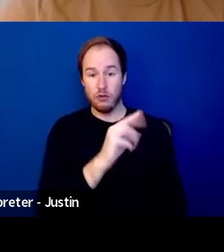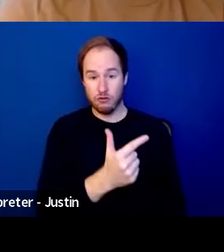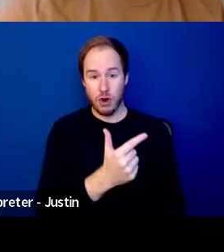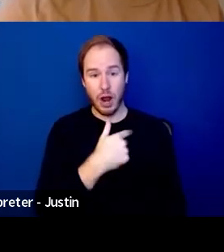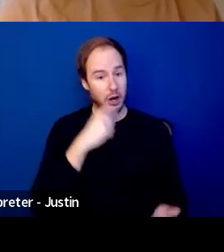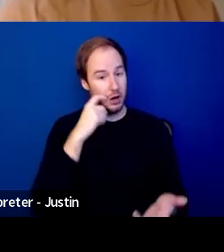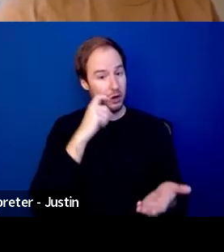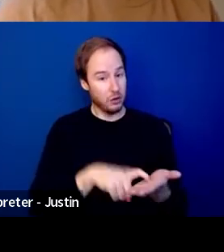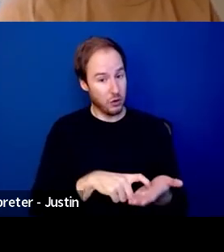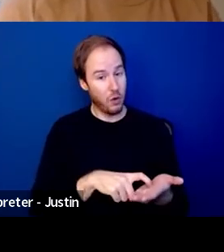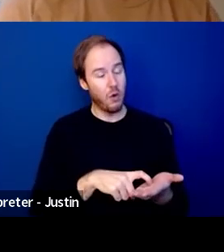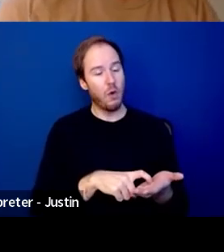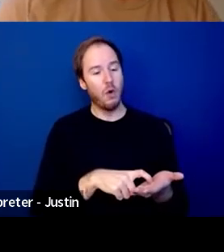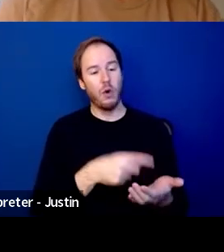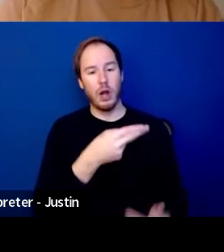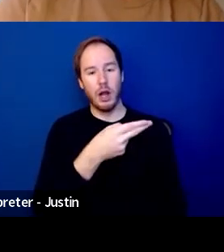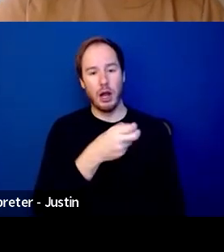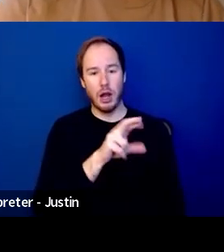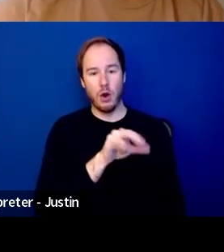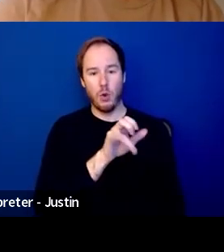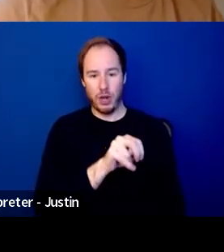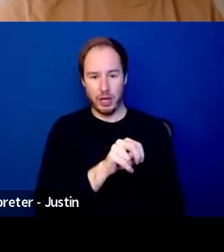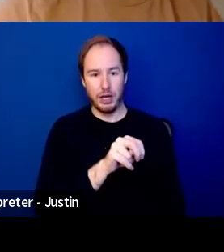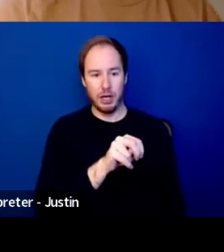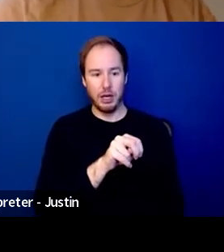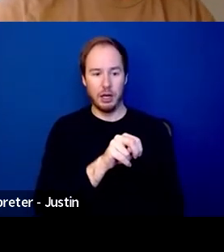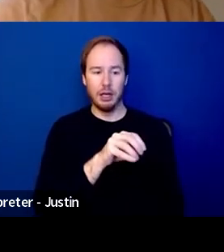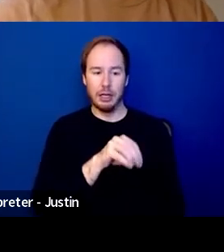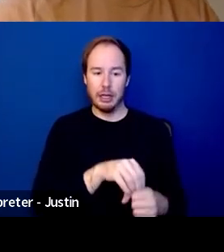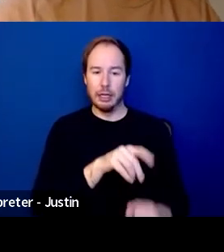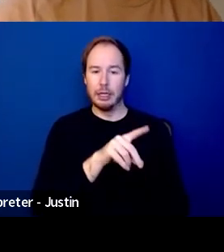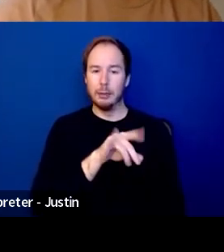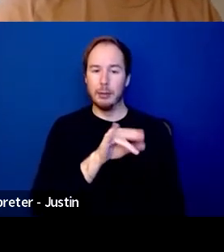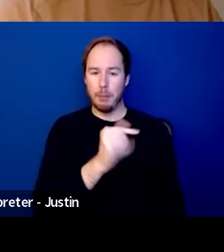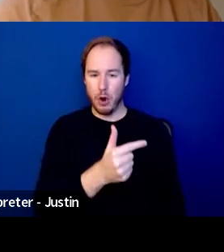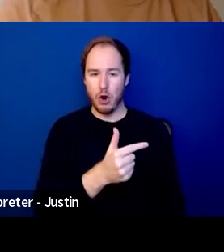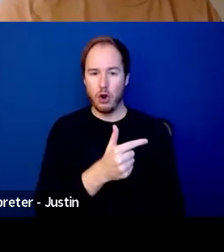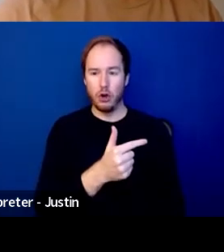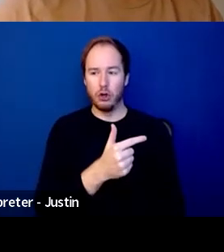is heroin, which is in Pittsburgh actually almost solely fentanyl.